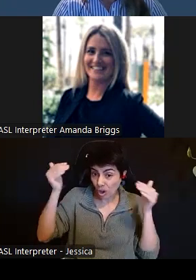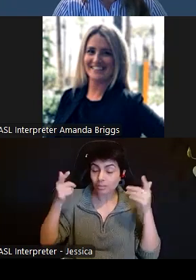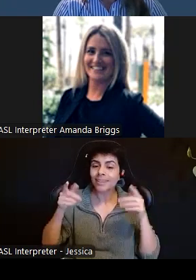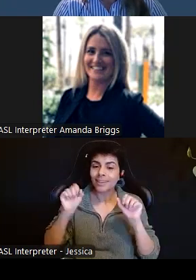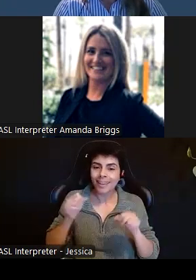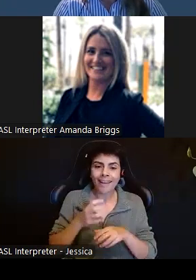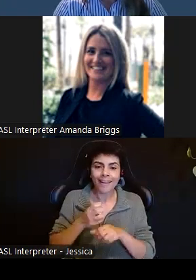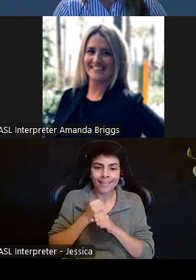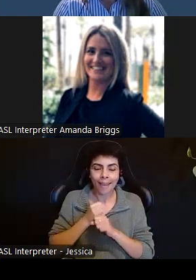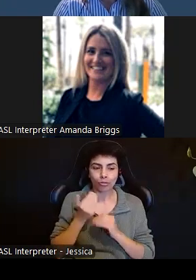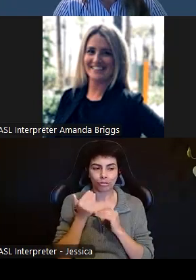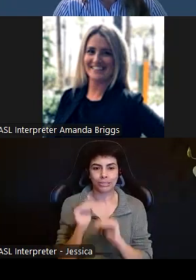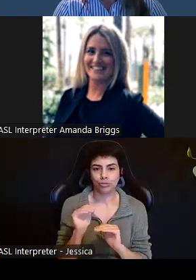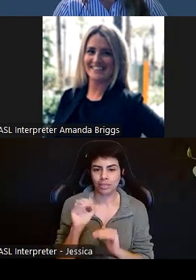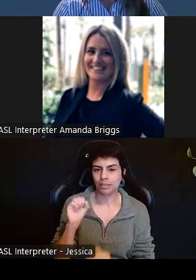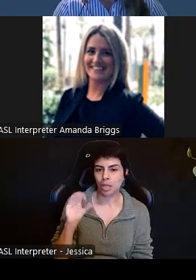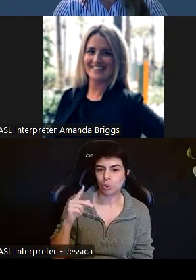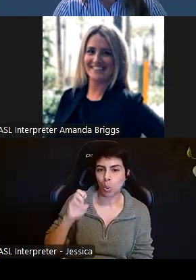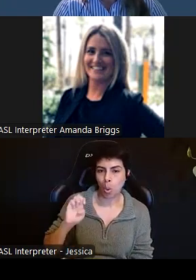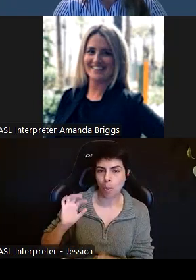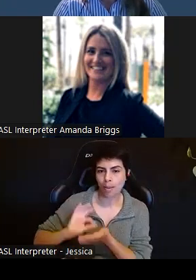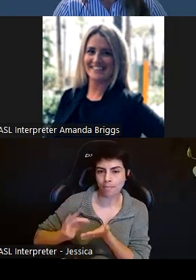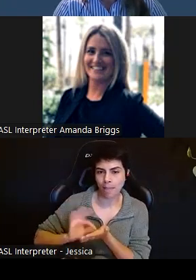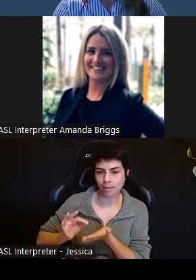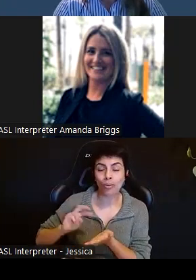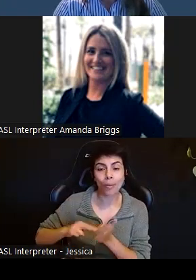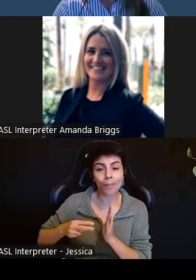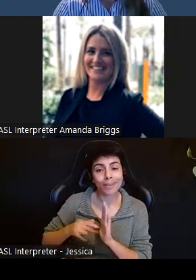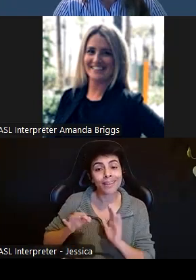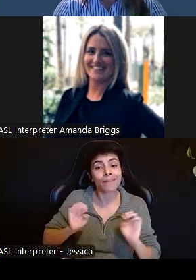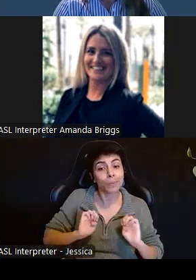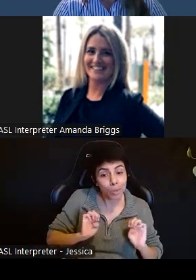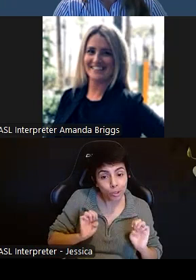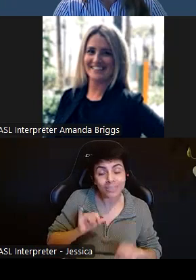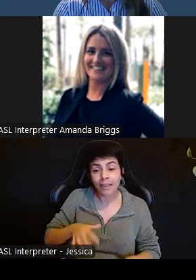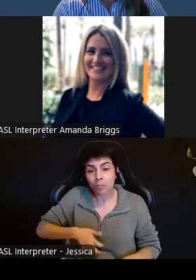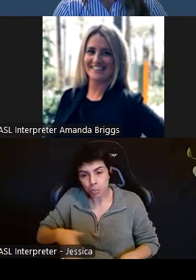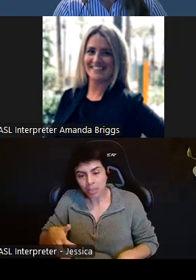Medi-Cal, so only emergency and pregnancy related services.